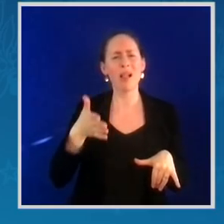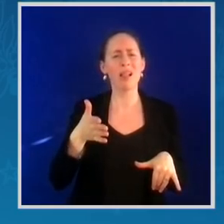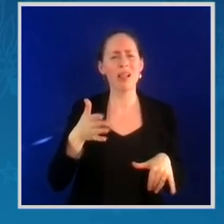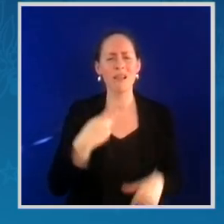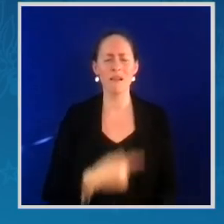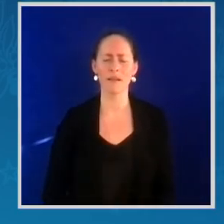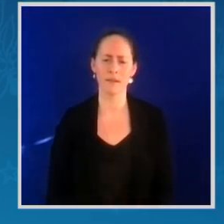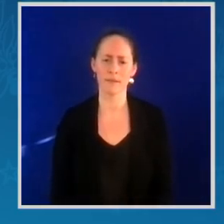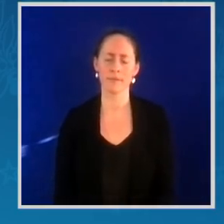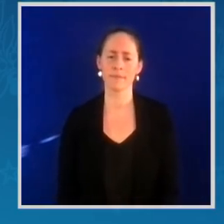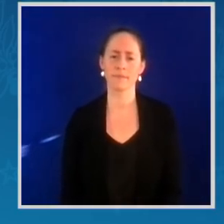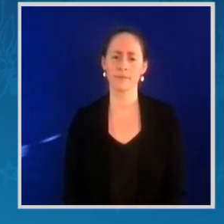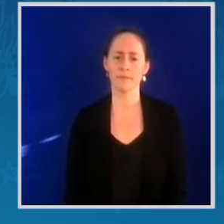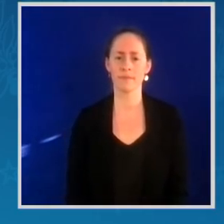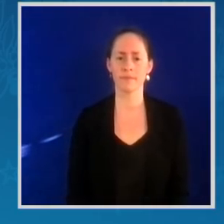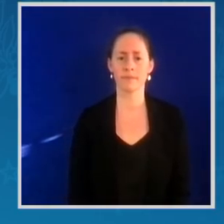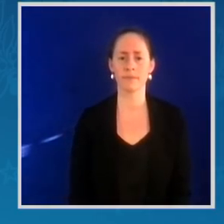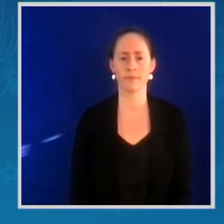I have met people from all walks of life.